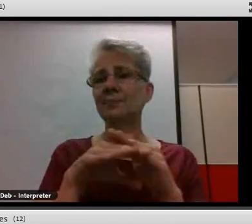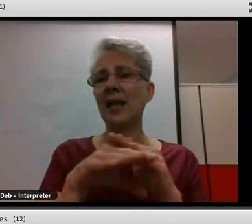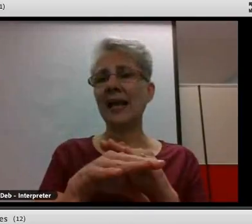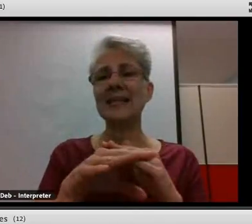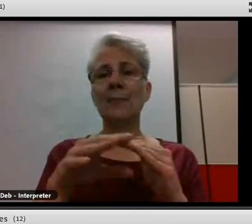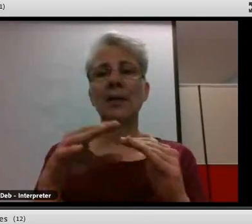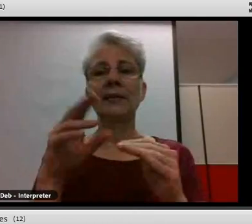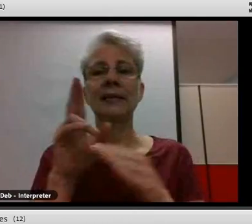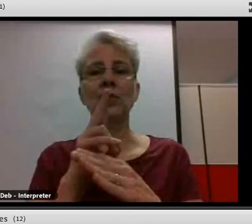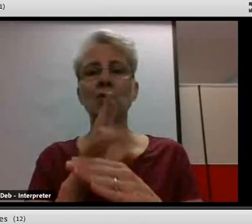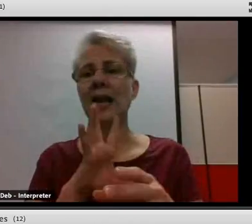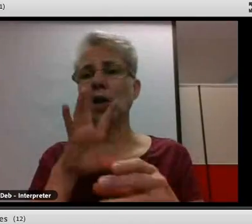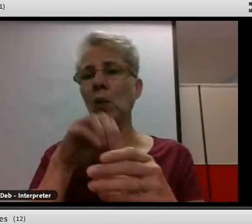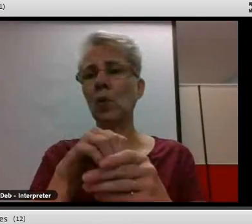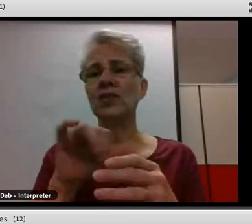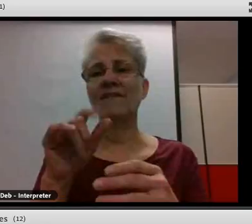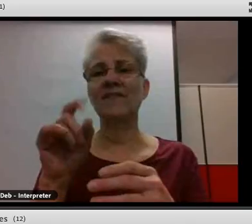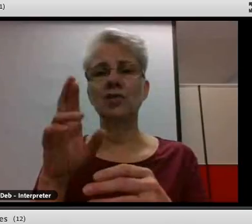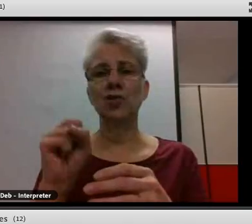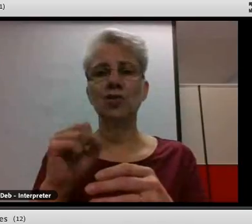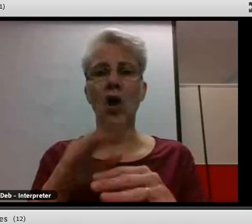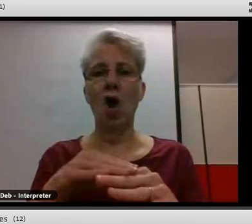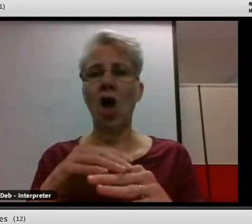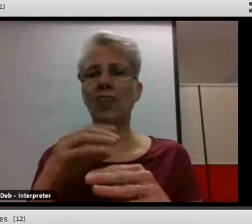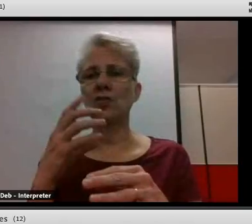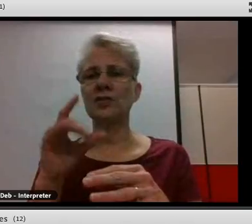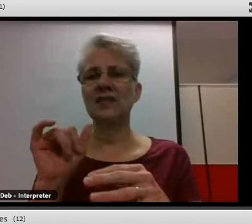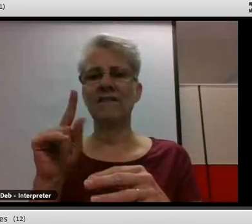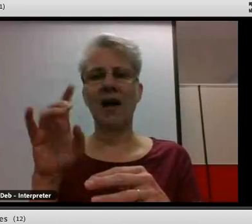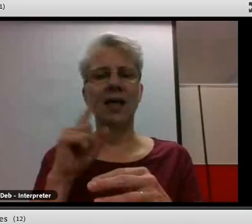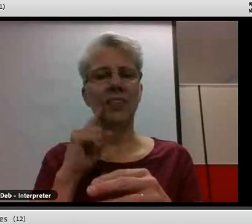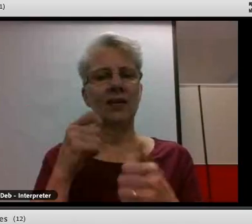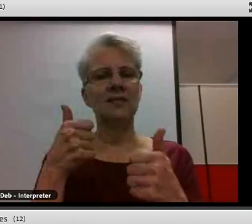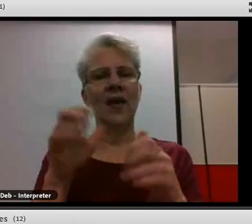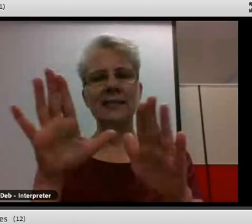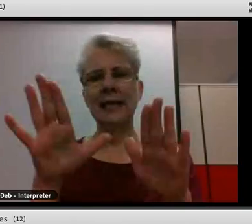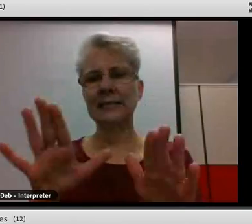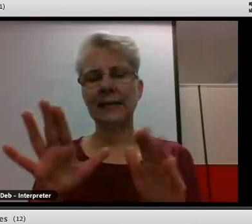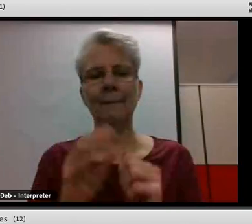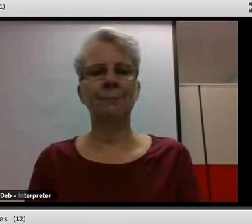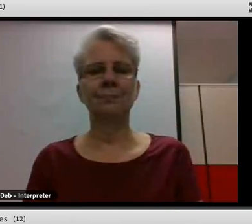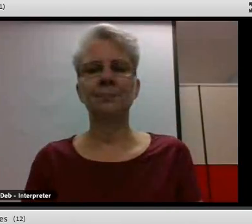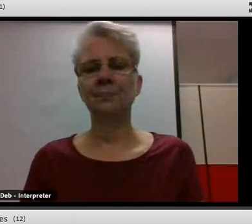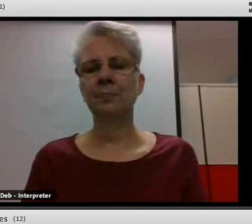ADA, different things like that. So first of all, again, what's the role of the library?